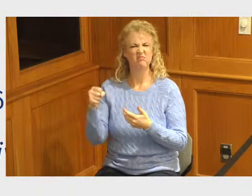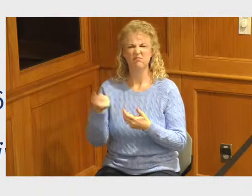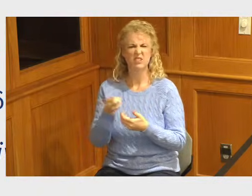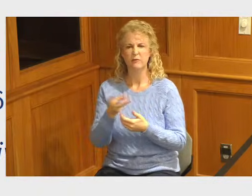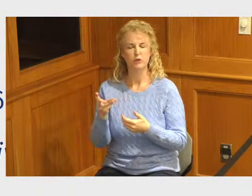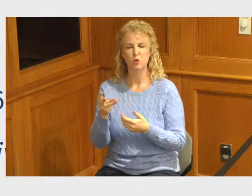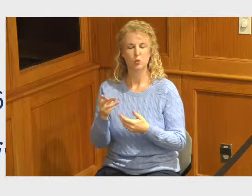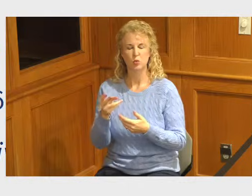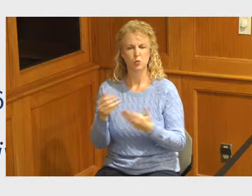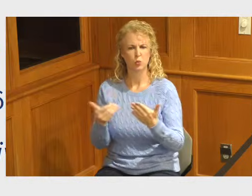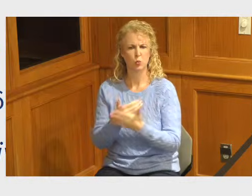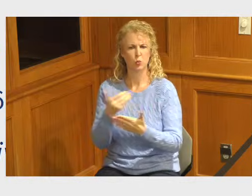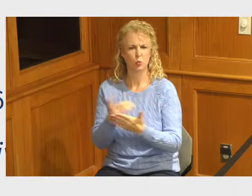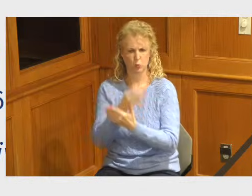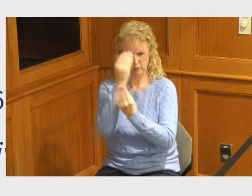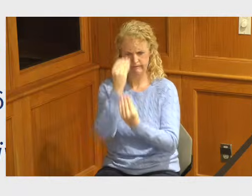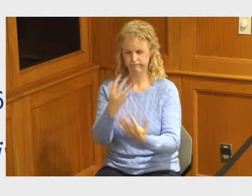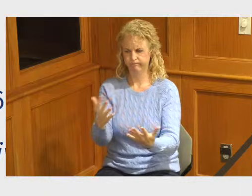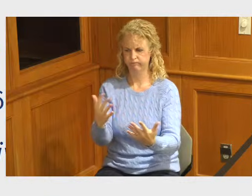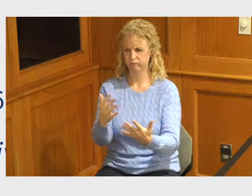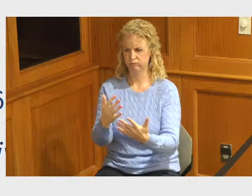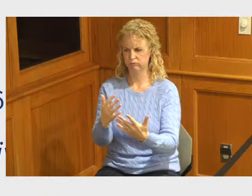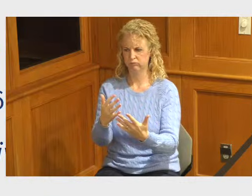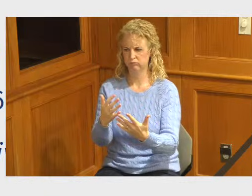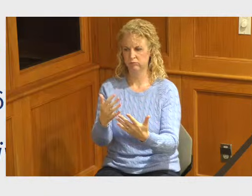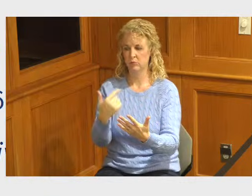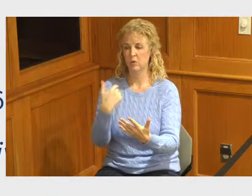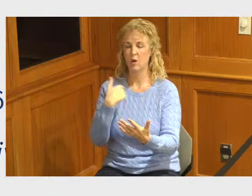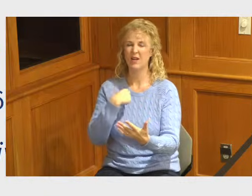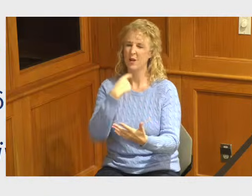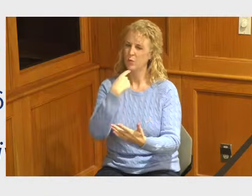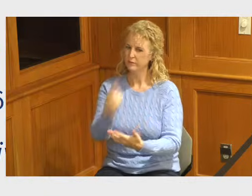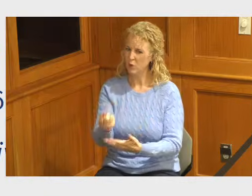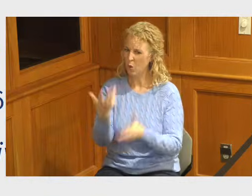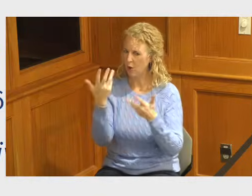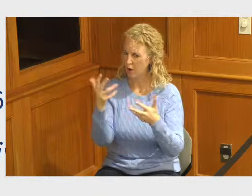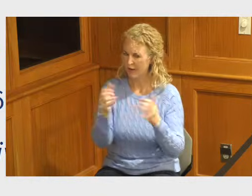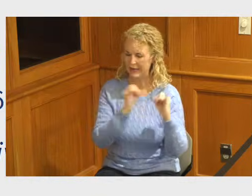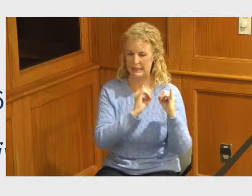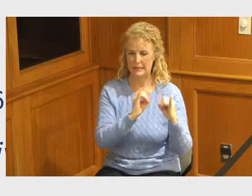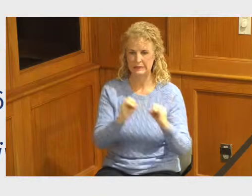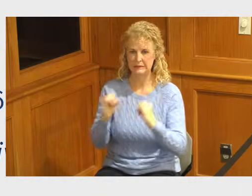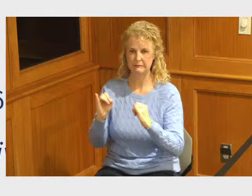through. I think I've sort of we've shared this with you a little bit in individual meetings. Um,